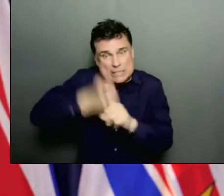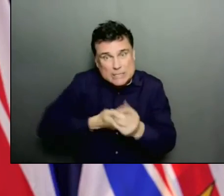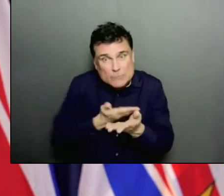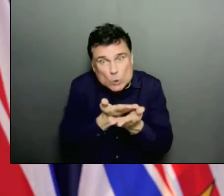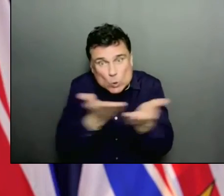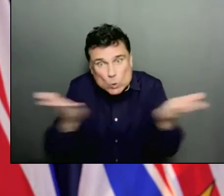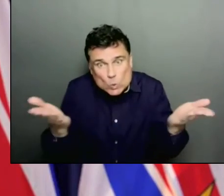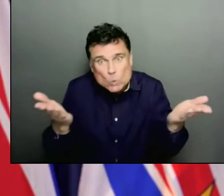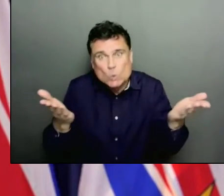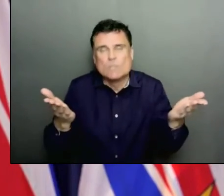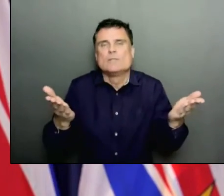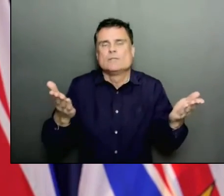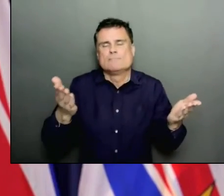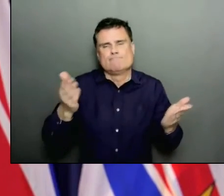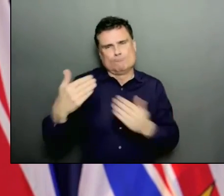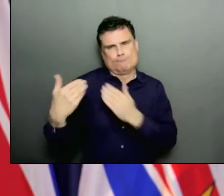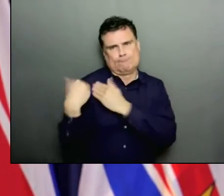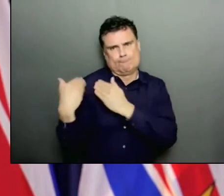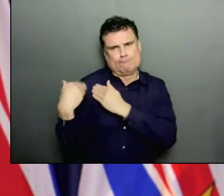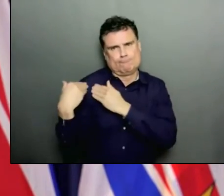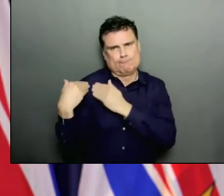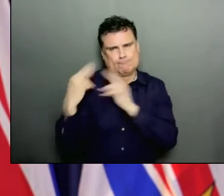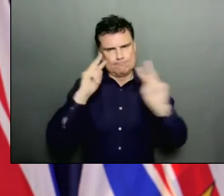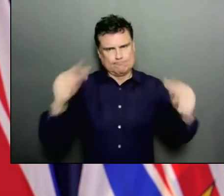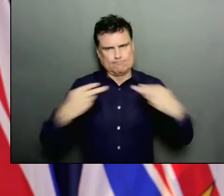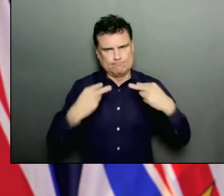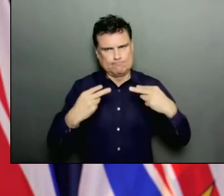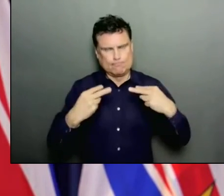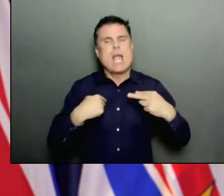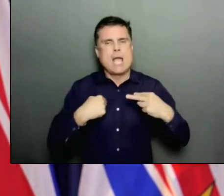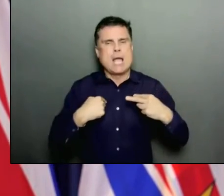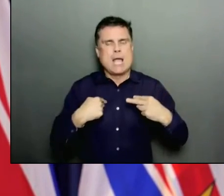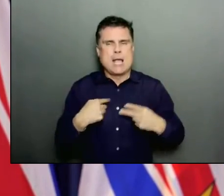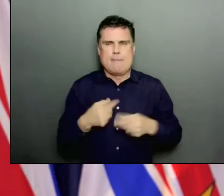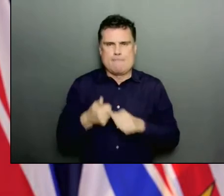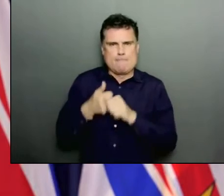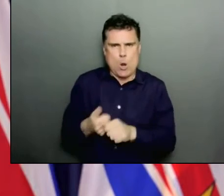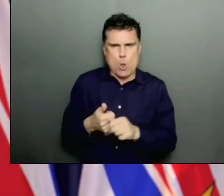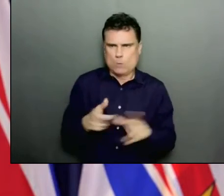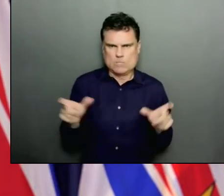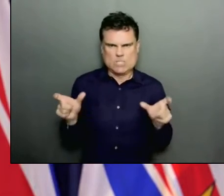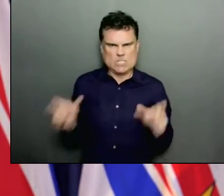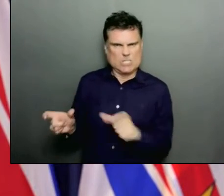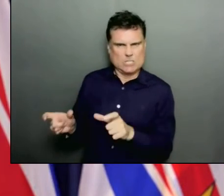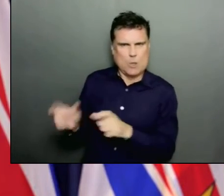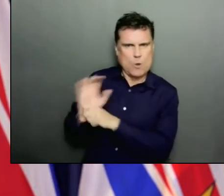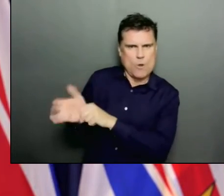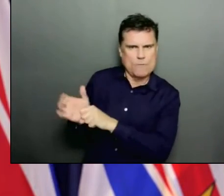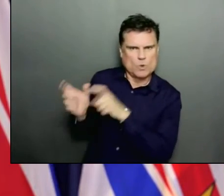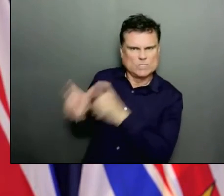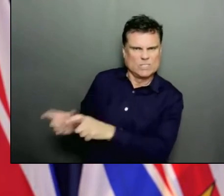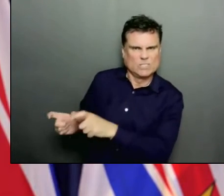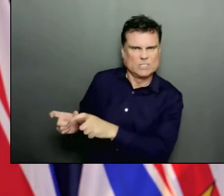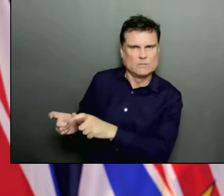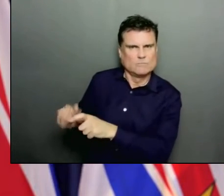while keeping the spirit of the season. We've talked about what that means in terms of social socializing with our own